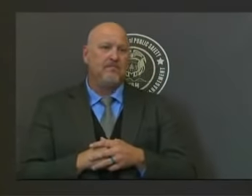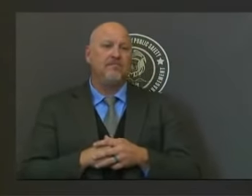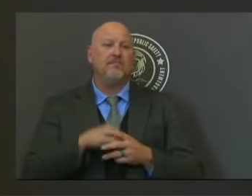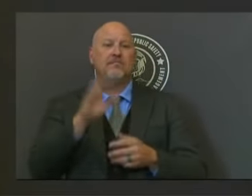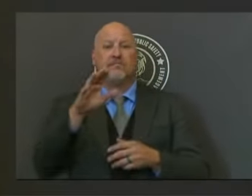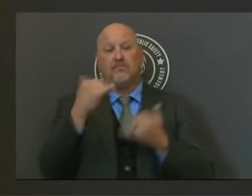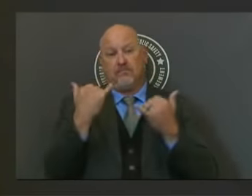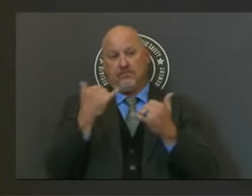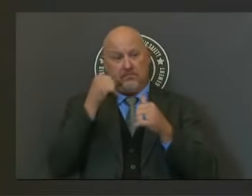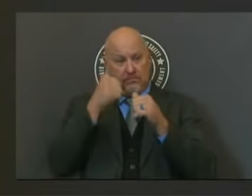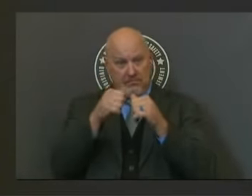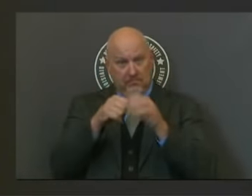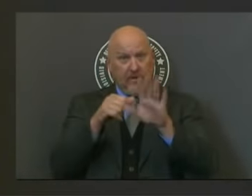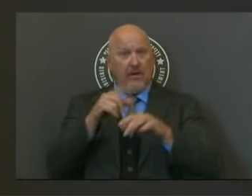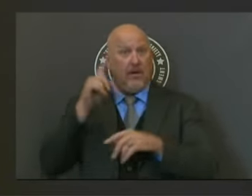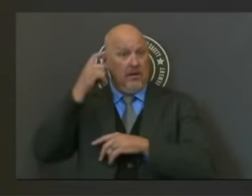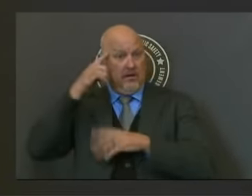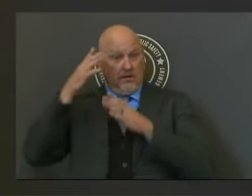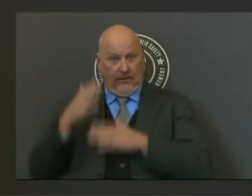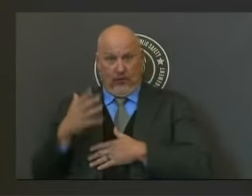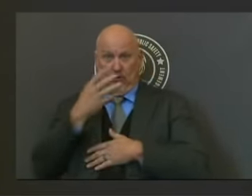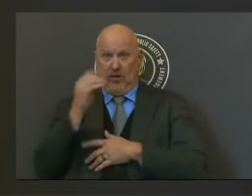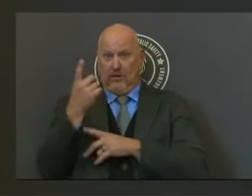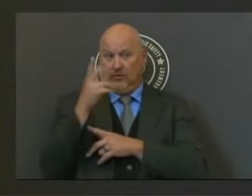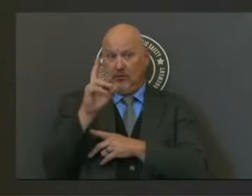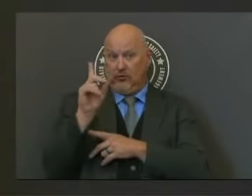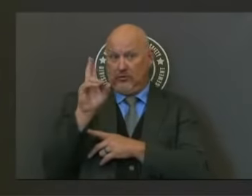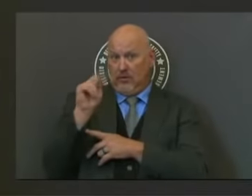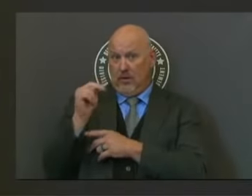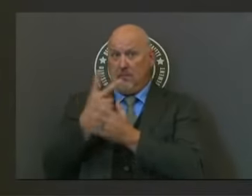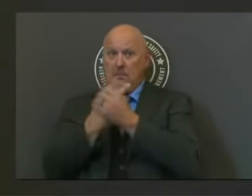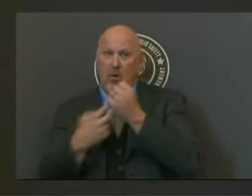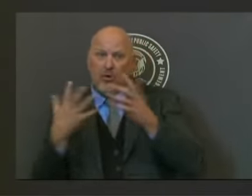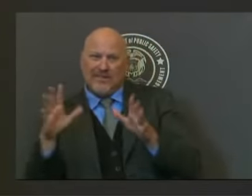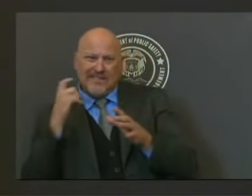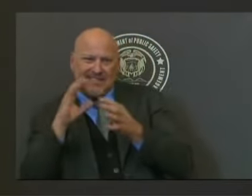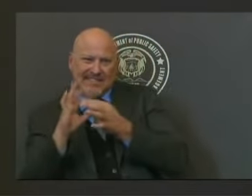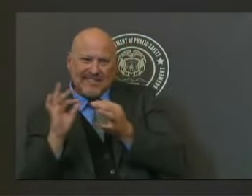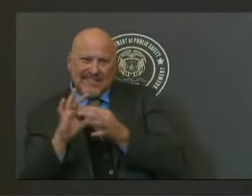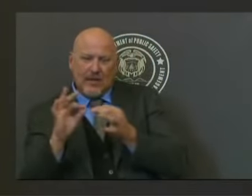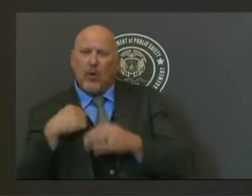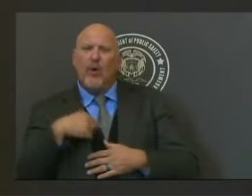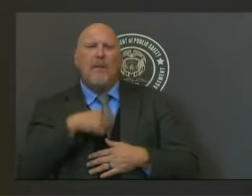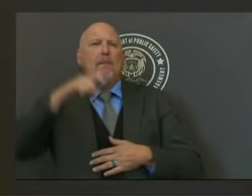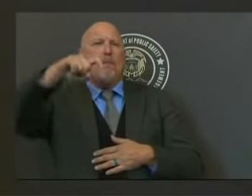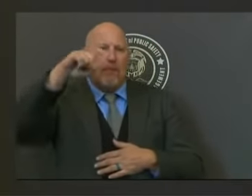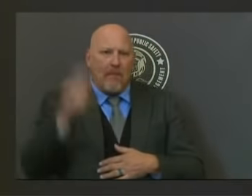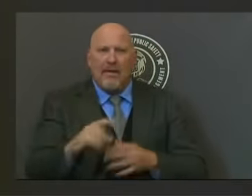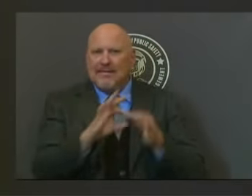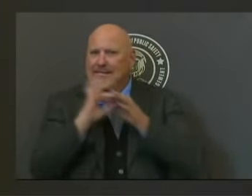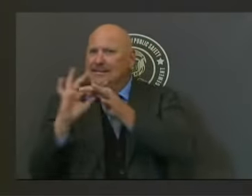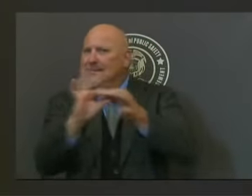governor